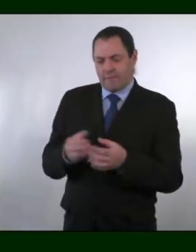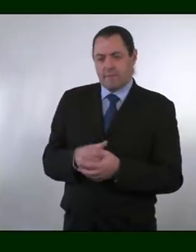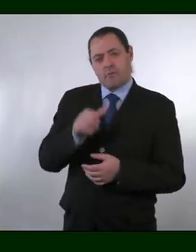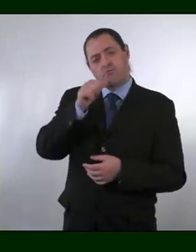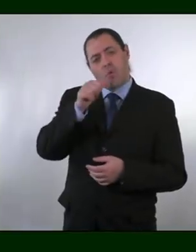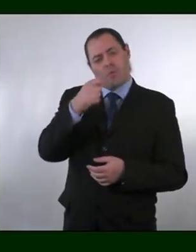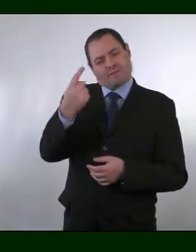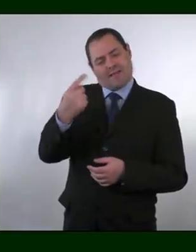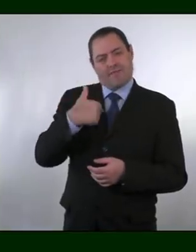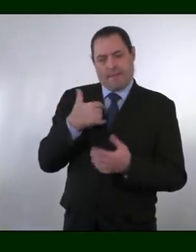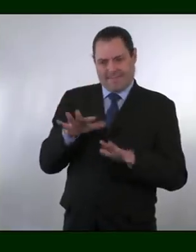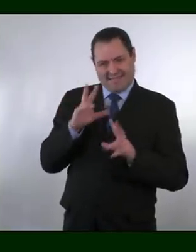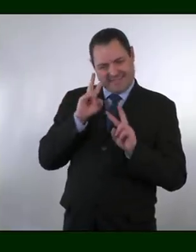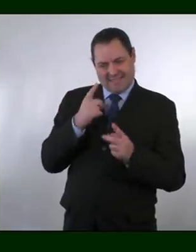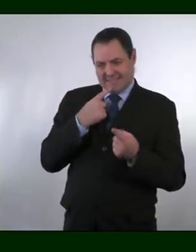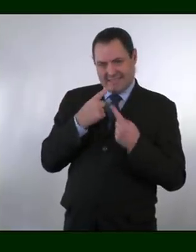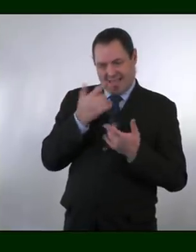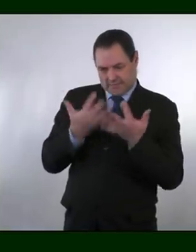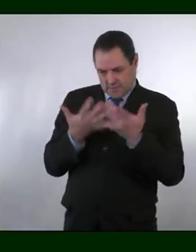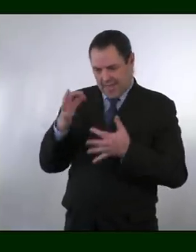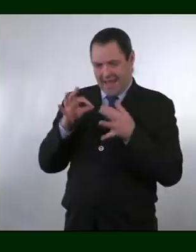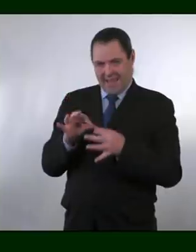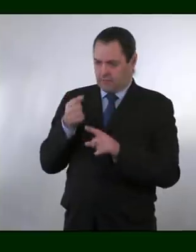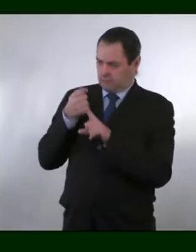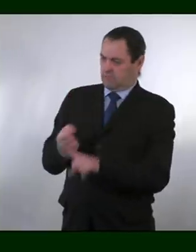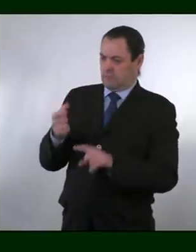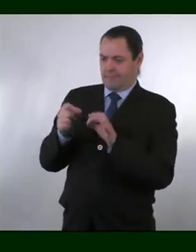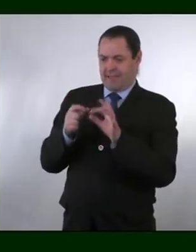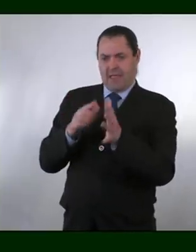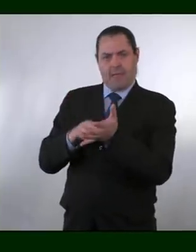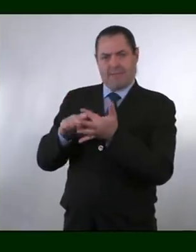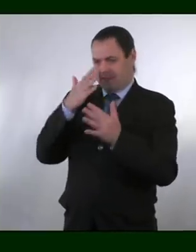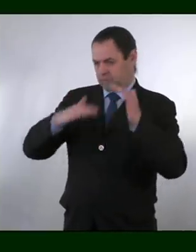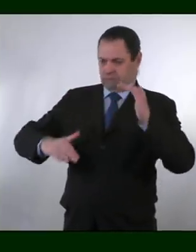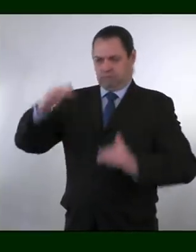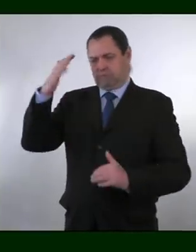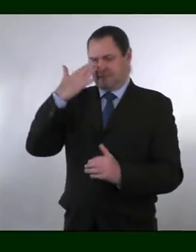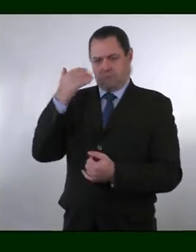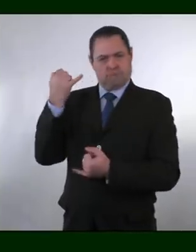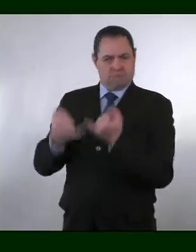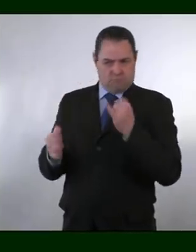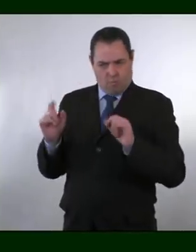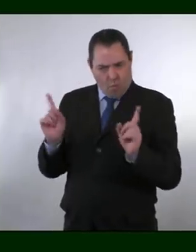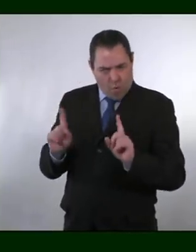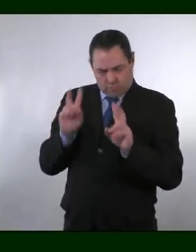data that we saw about the impact on black and minority ethnic groups, we brought forward